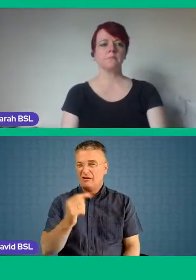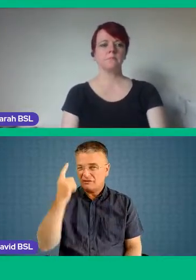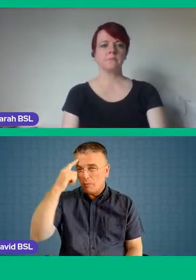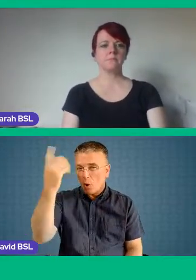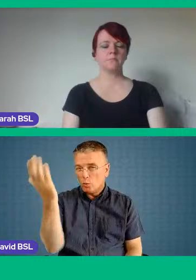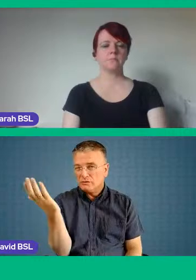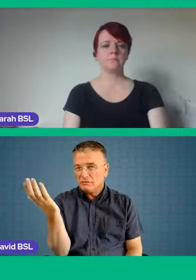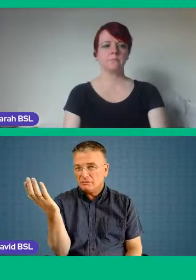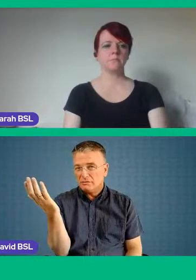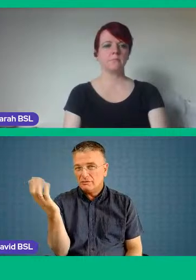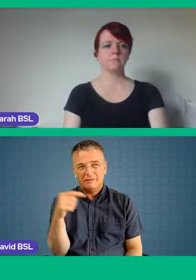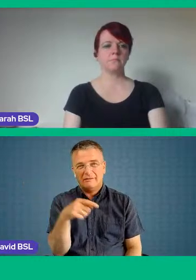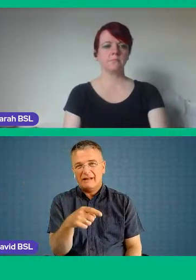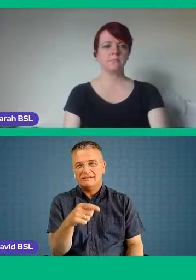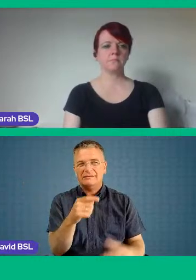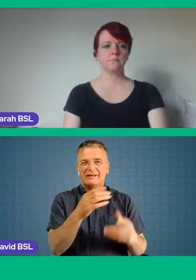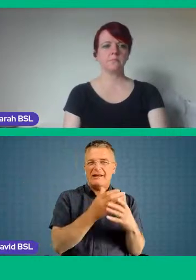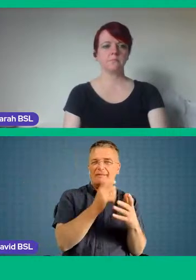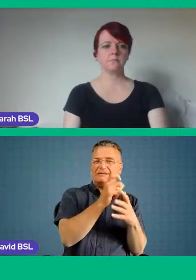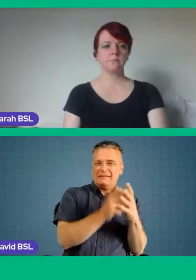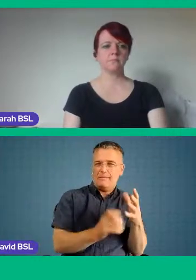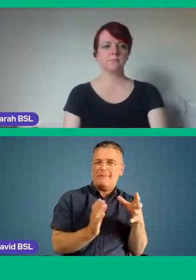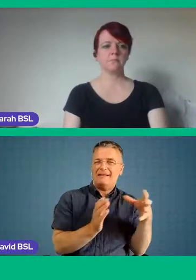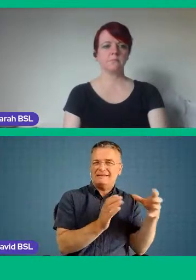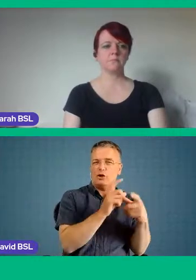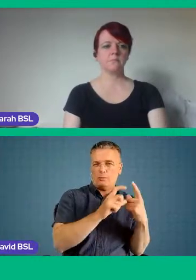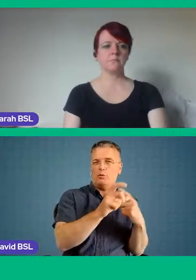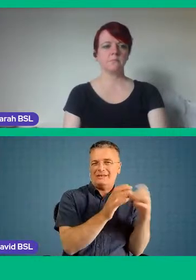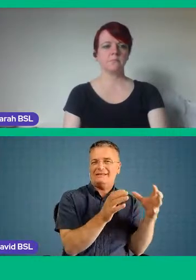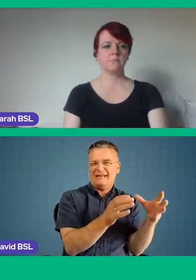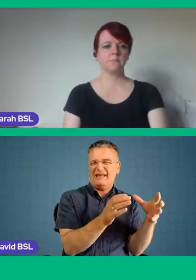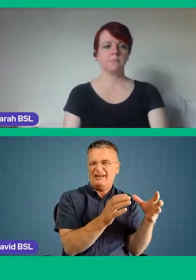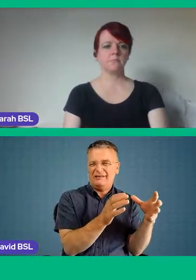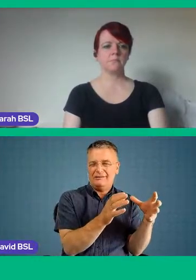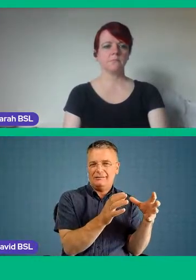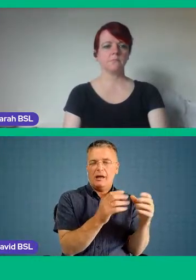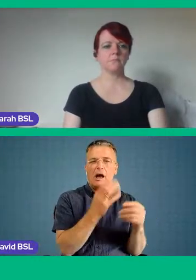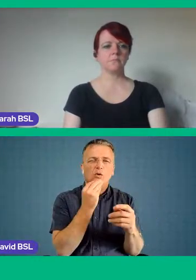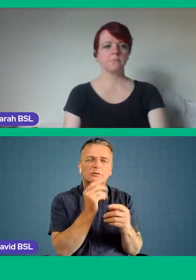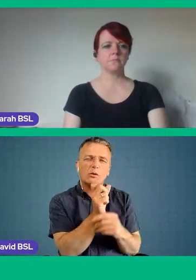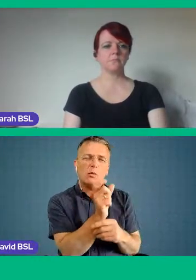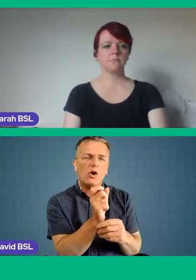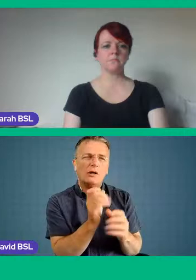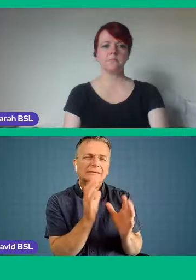A mantra that exists in the disability community commit put it like that, and I use that word